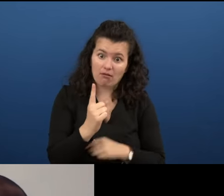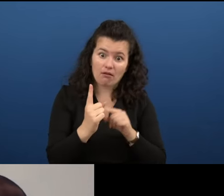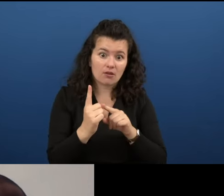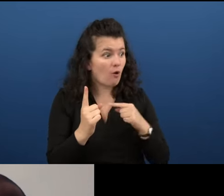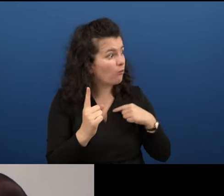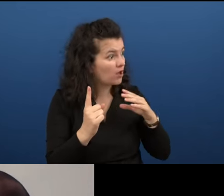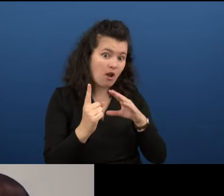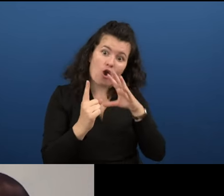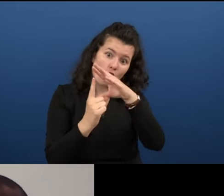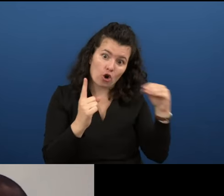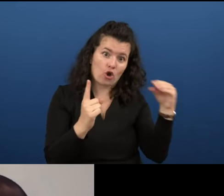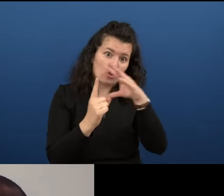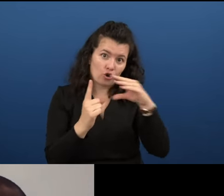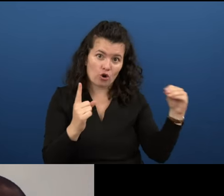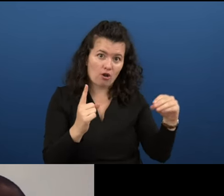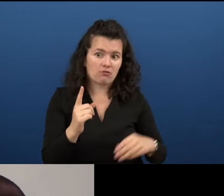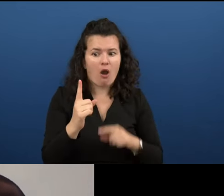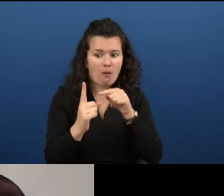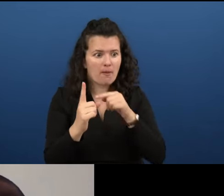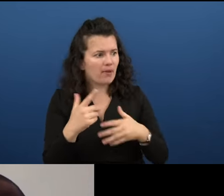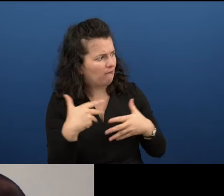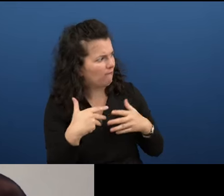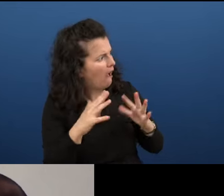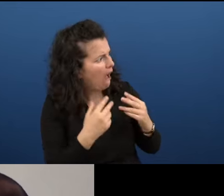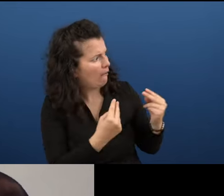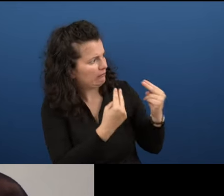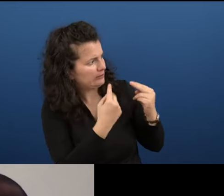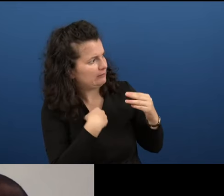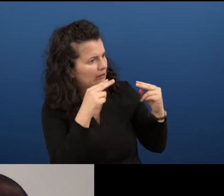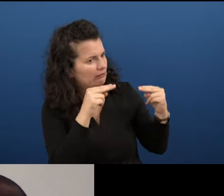or how they are looking at that. 10:18:29 So, when we, when we did it.